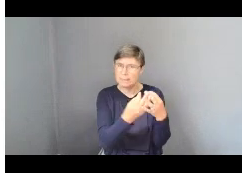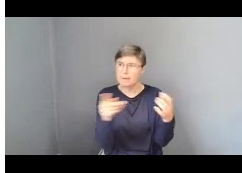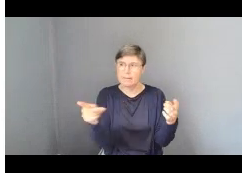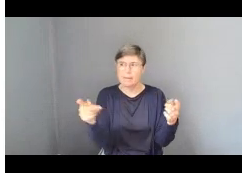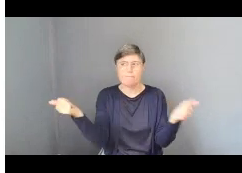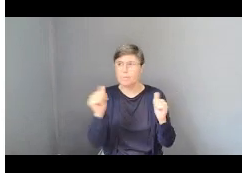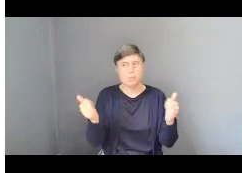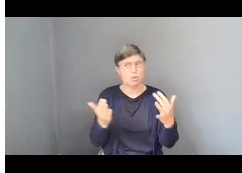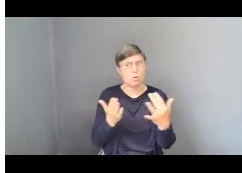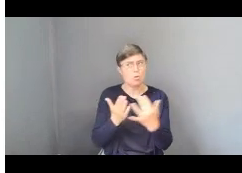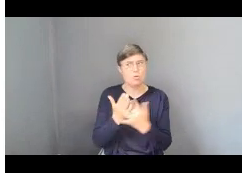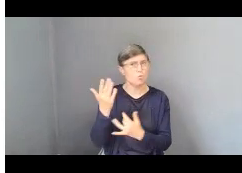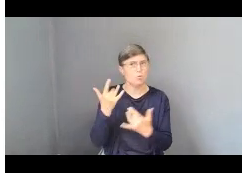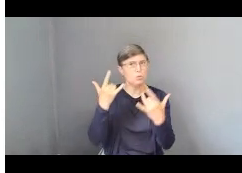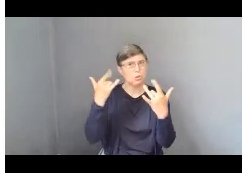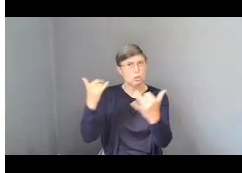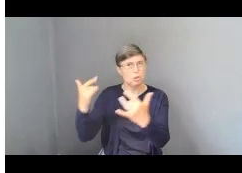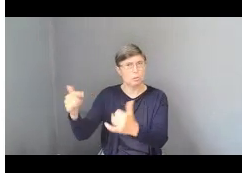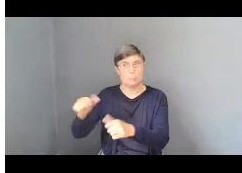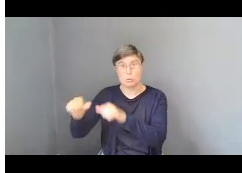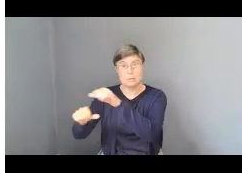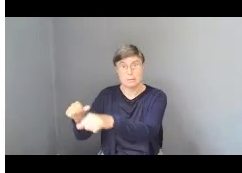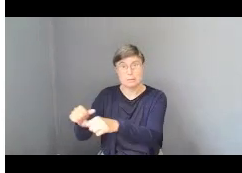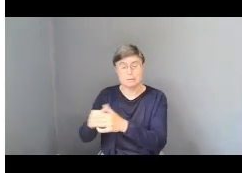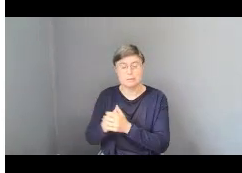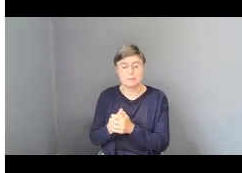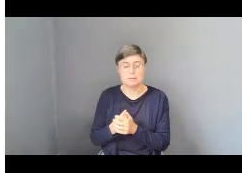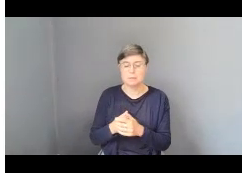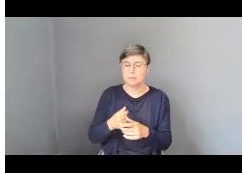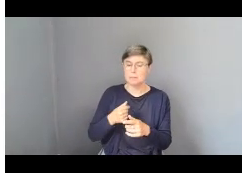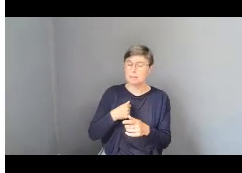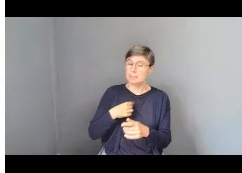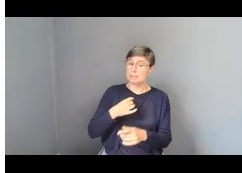And self-managers can ask providers, employees or